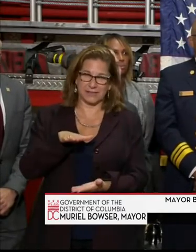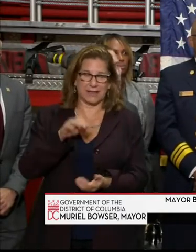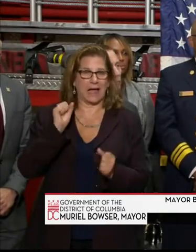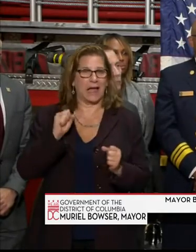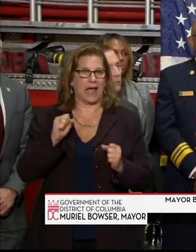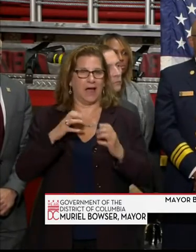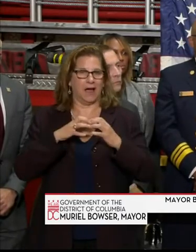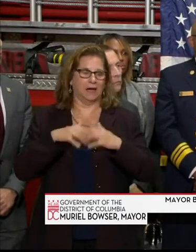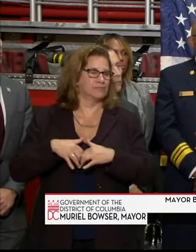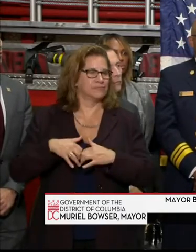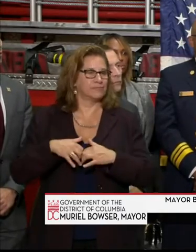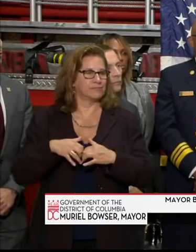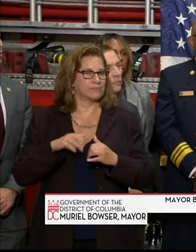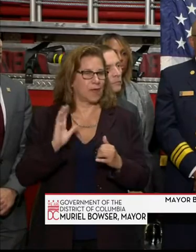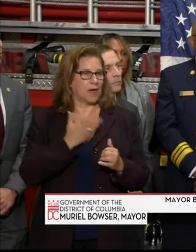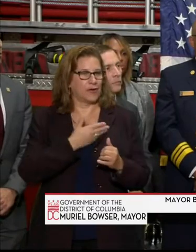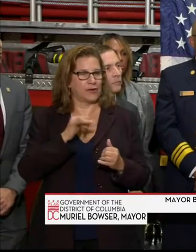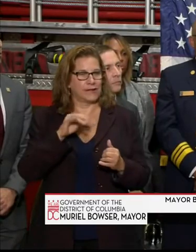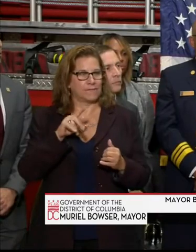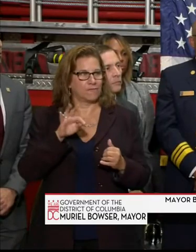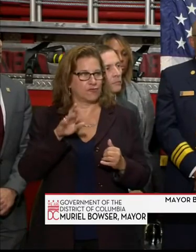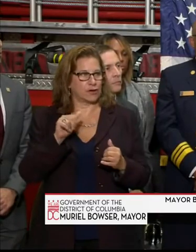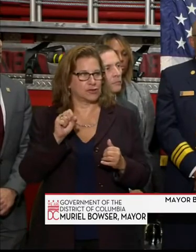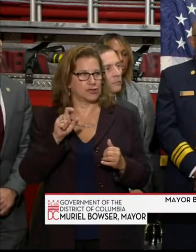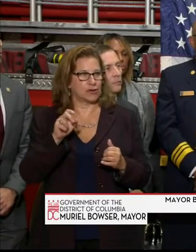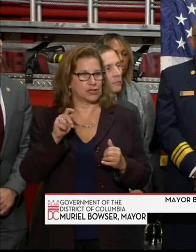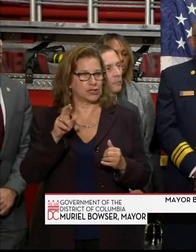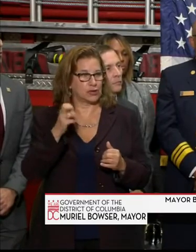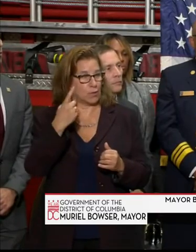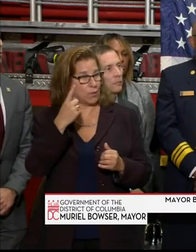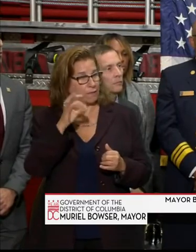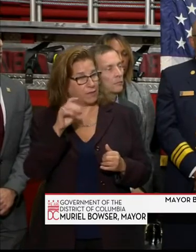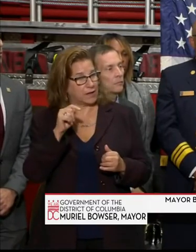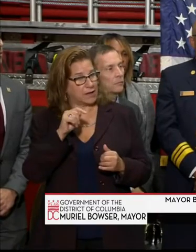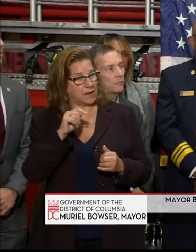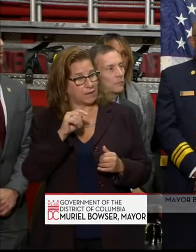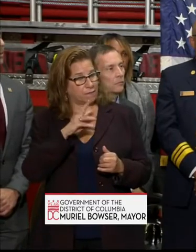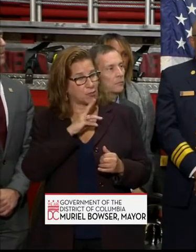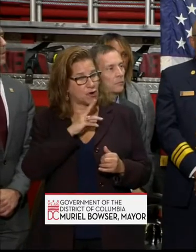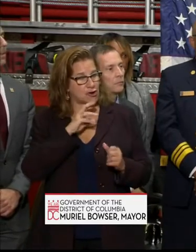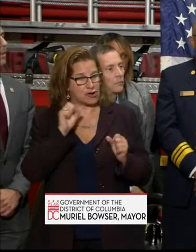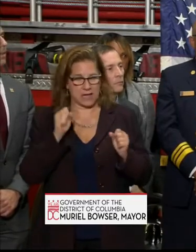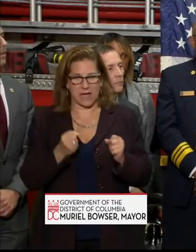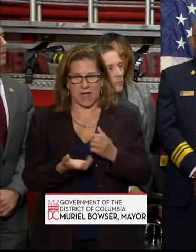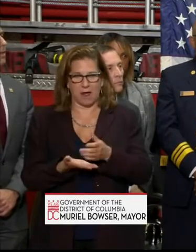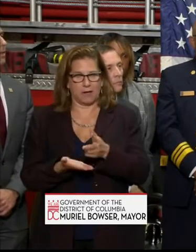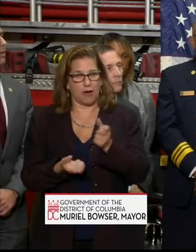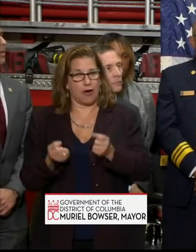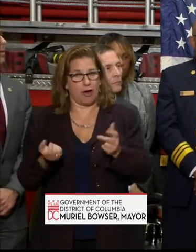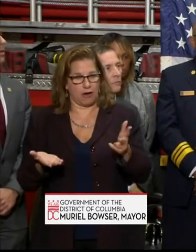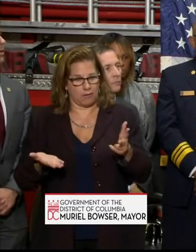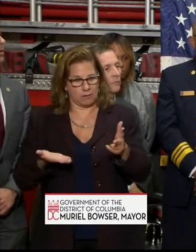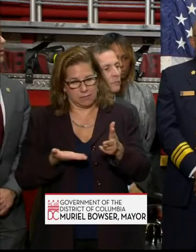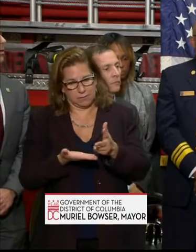ONE FOOT OF MOVING WATER CAN SWEEP A VEHICLE AWAY AND POTENTIALLY PUTTING FIRST RESPONDERS AT RISK OF TRYING TO